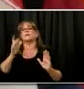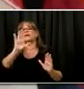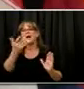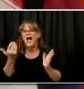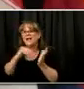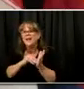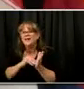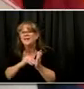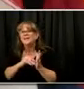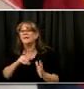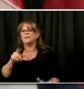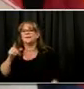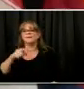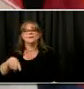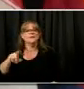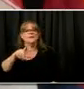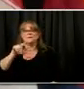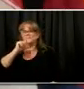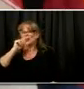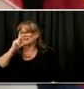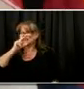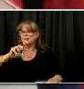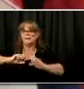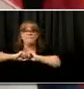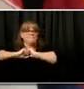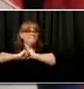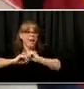spread of the virus within school environments you're seeing community spread but you're not